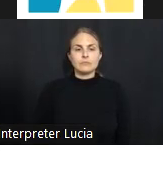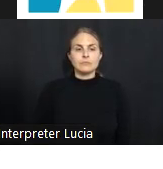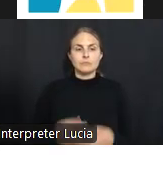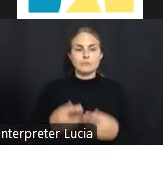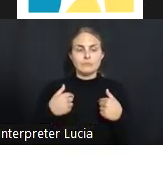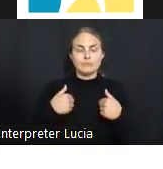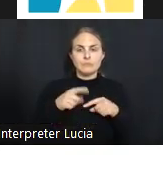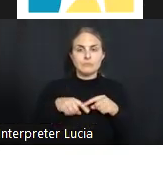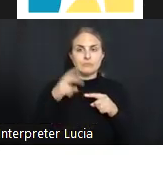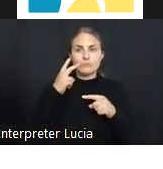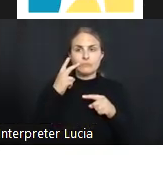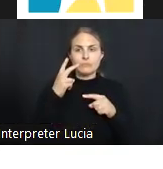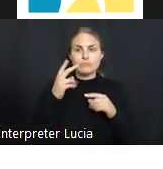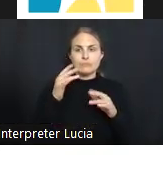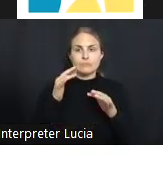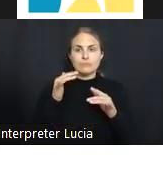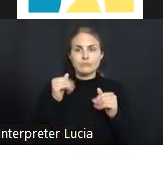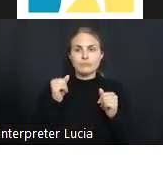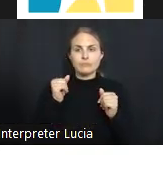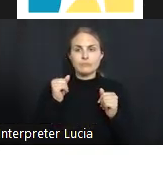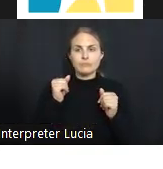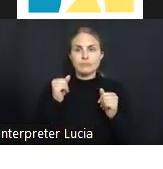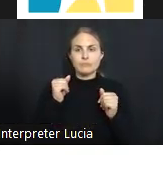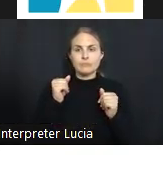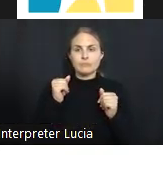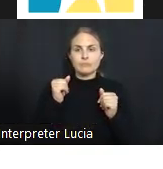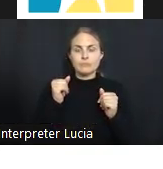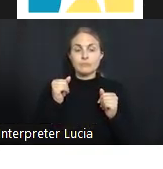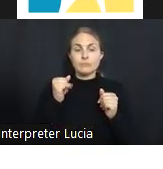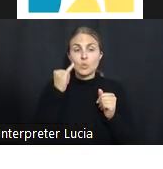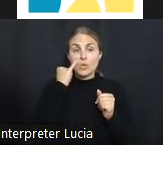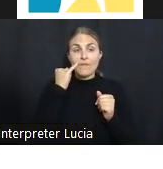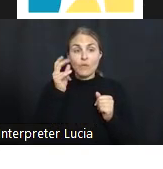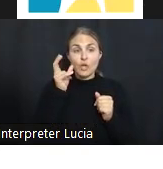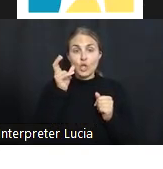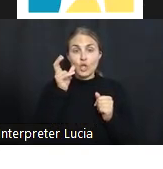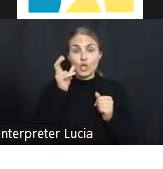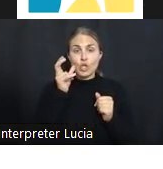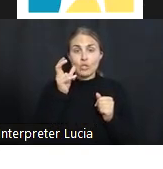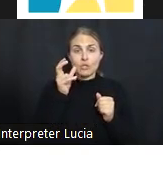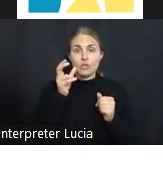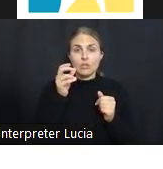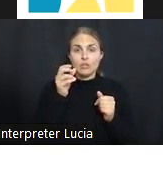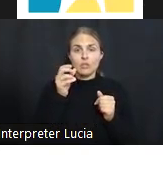of chasing that first high, that is really what that means . Right? There is science behind